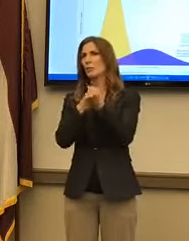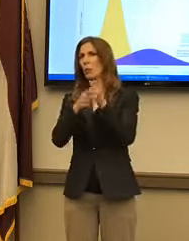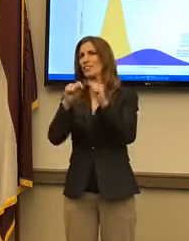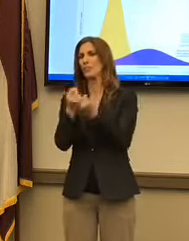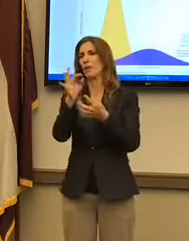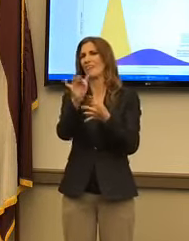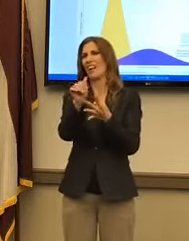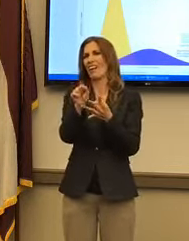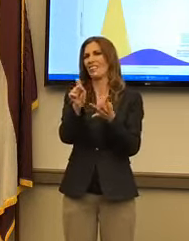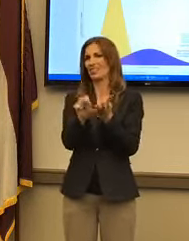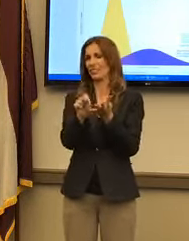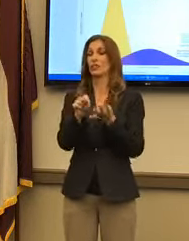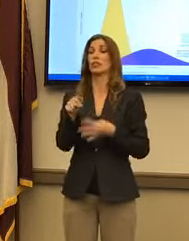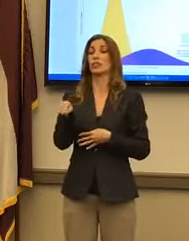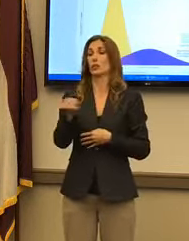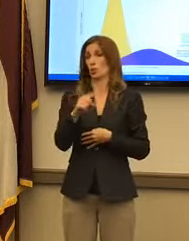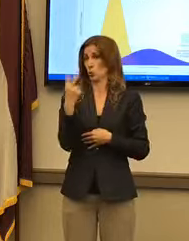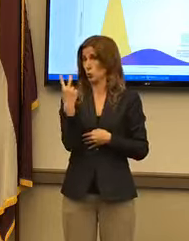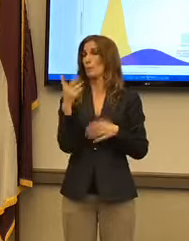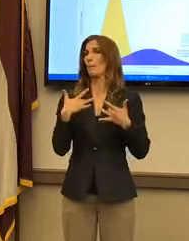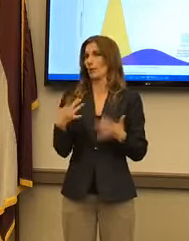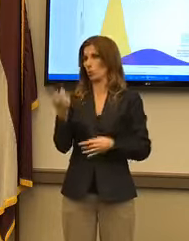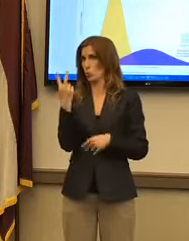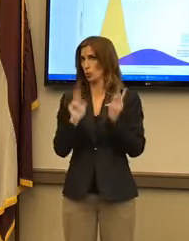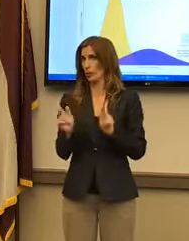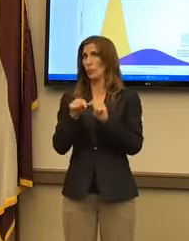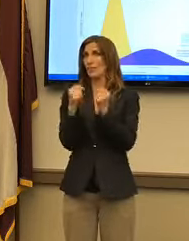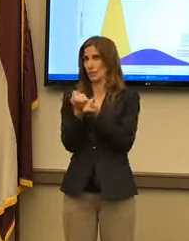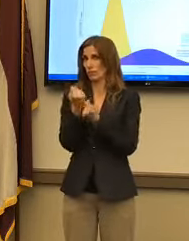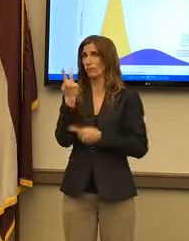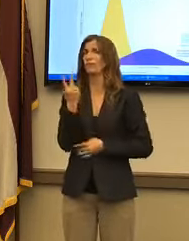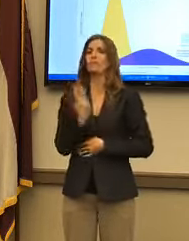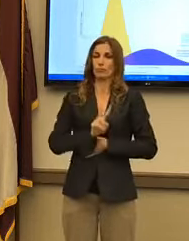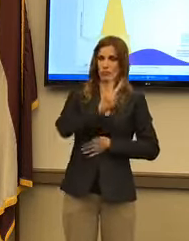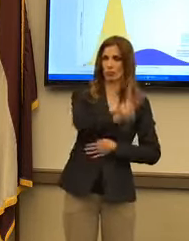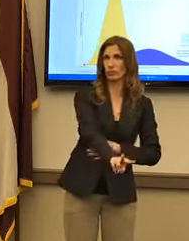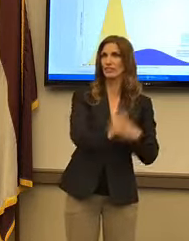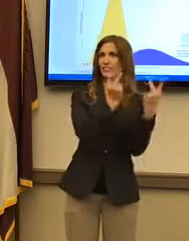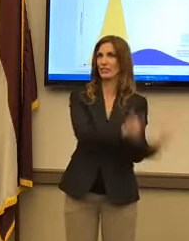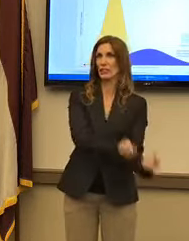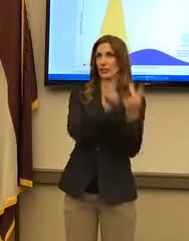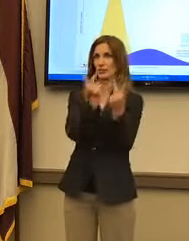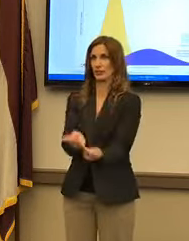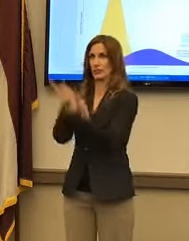are two individuals form a team and they are going out and visiting our highest